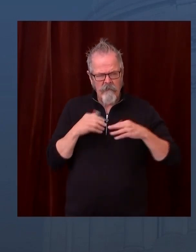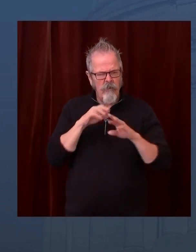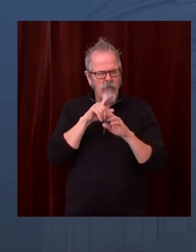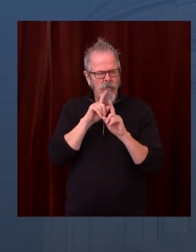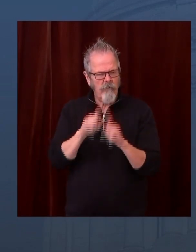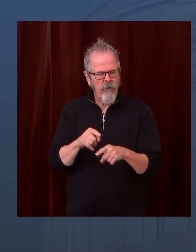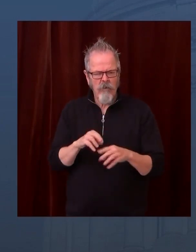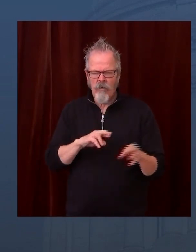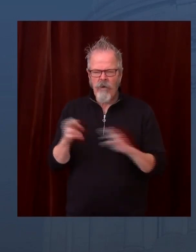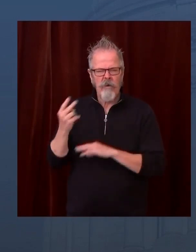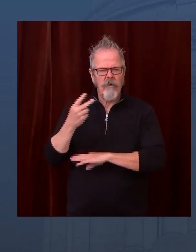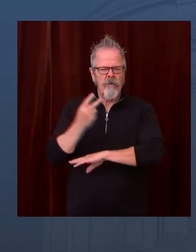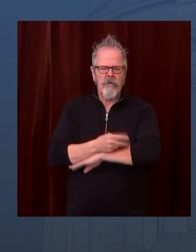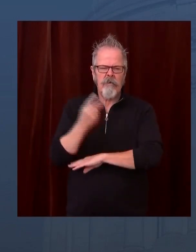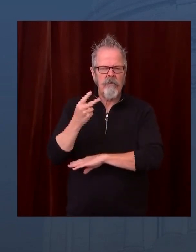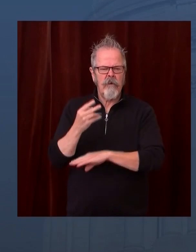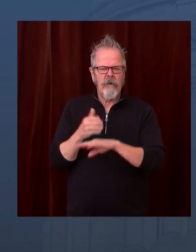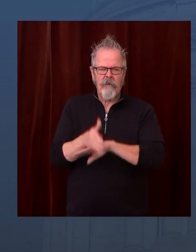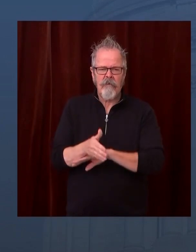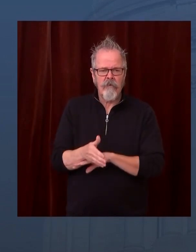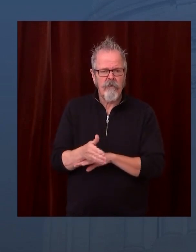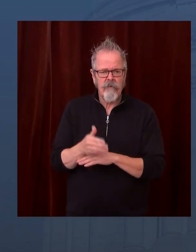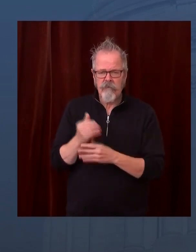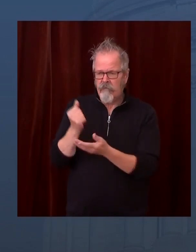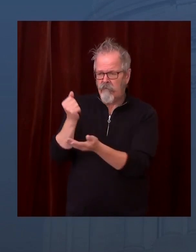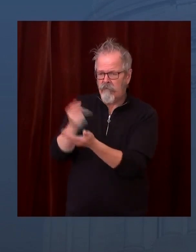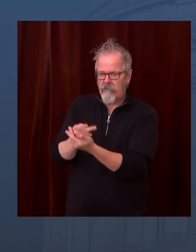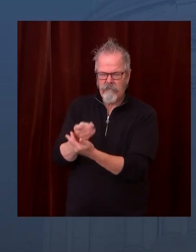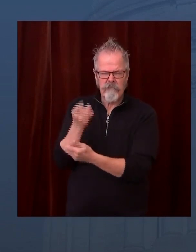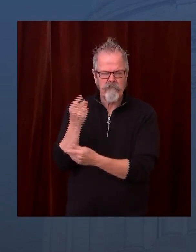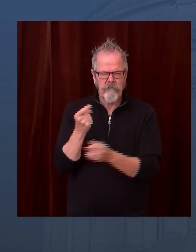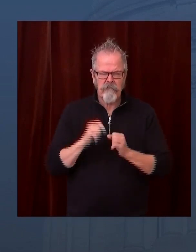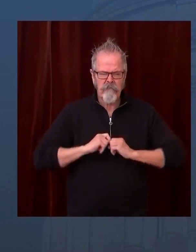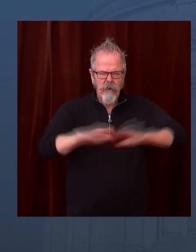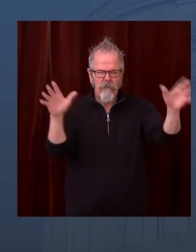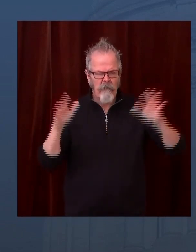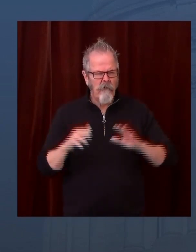THE GROUP WILL BE LOOKING AT THE DATA AS IT'S COMING IN. SO THEY'LL BE DOING THEIR REVIEW